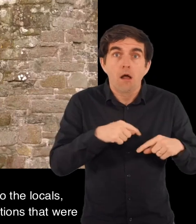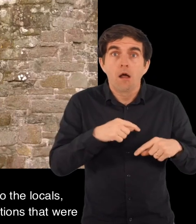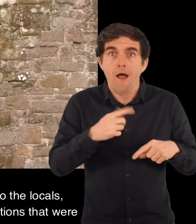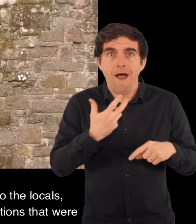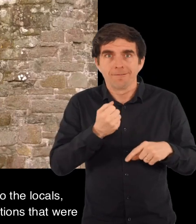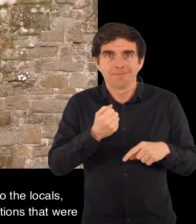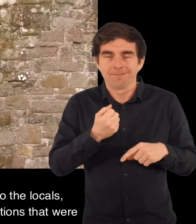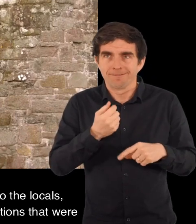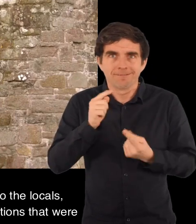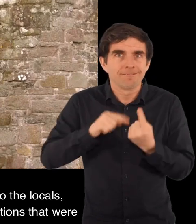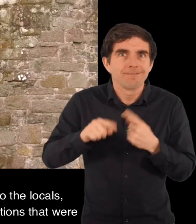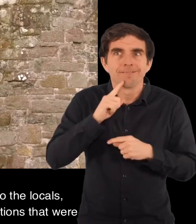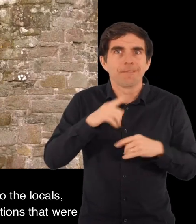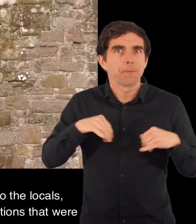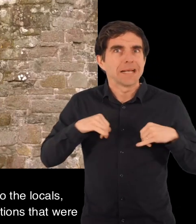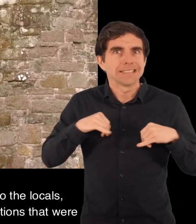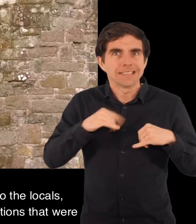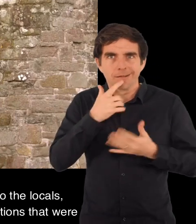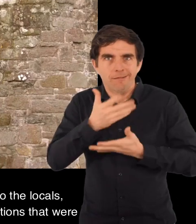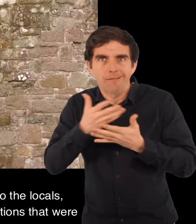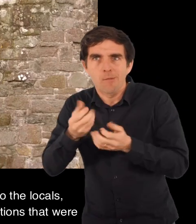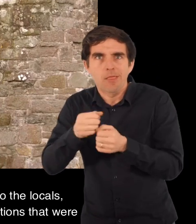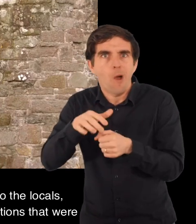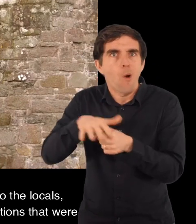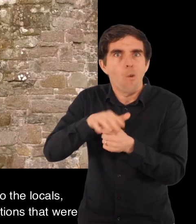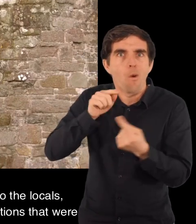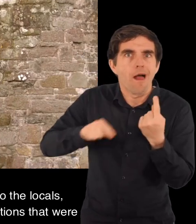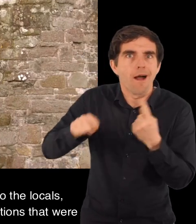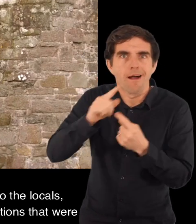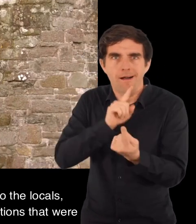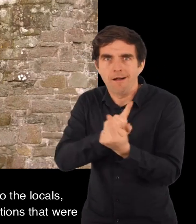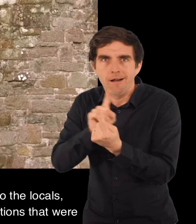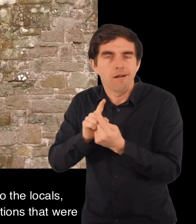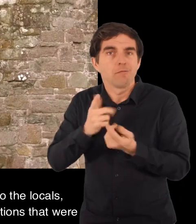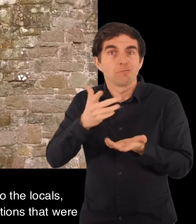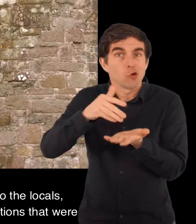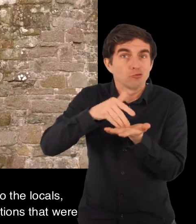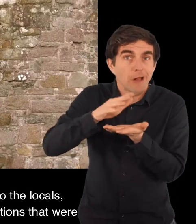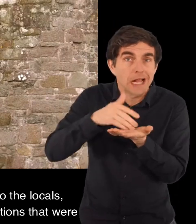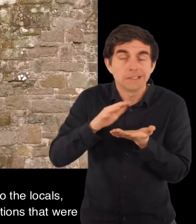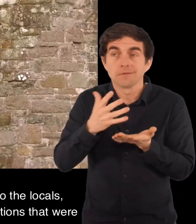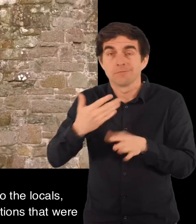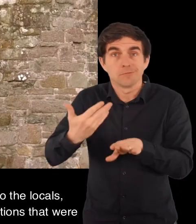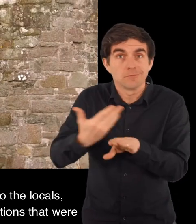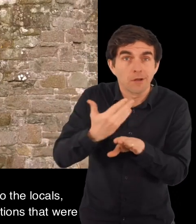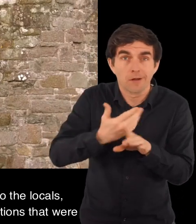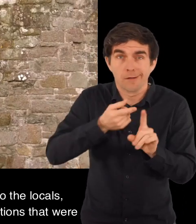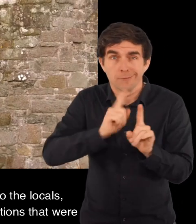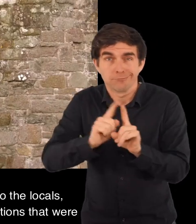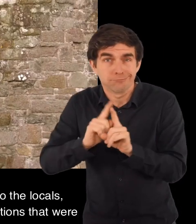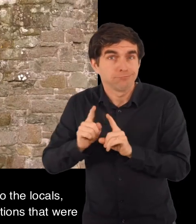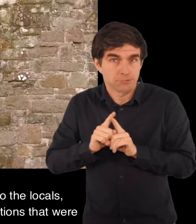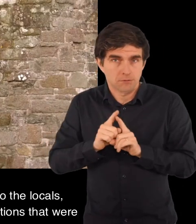came to do business with regard to the locals, the men who had trades and occupations that were